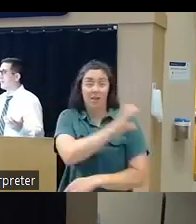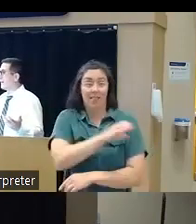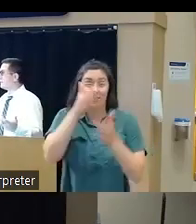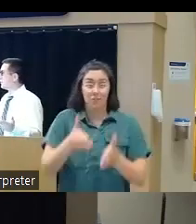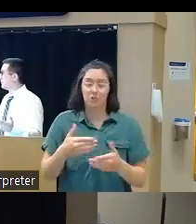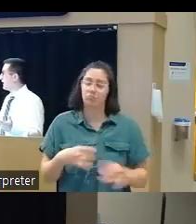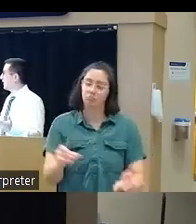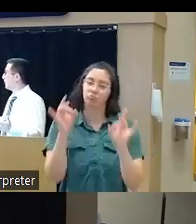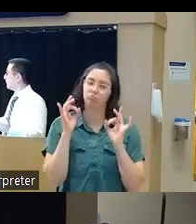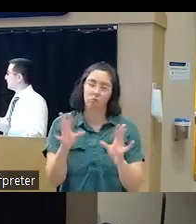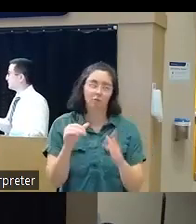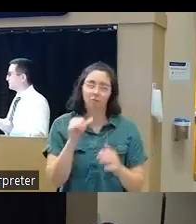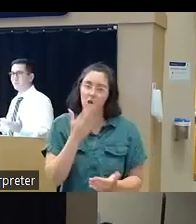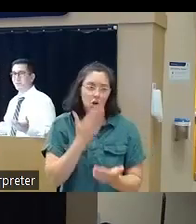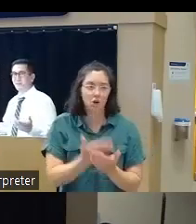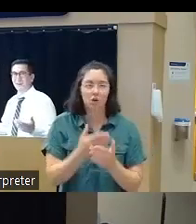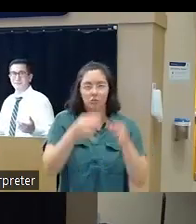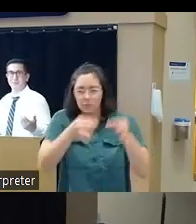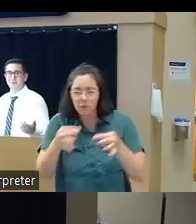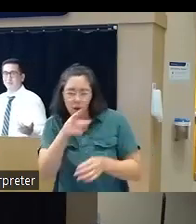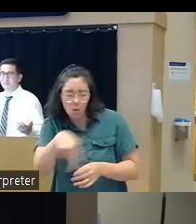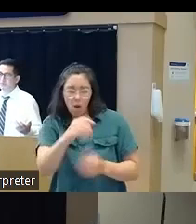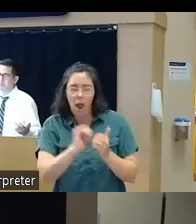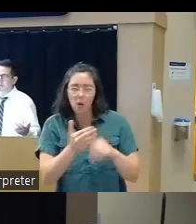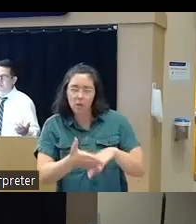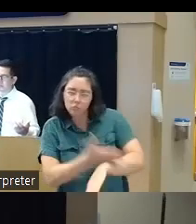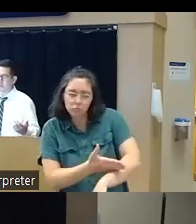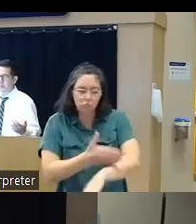right at determining how well our patients are doing or not and so using self-reported scales